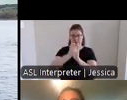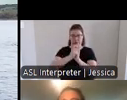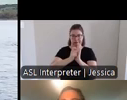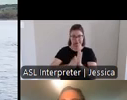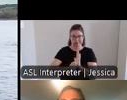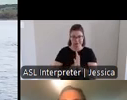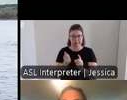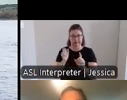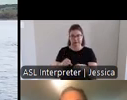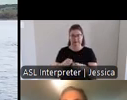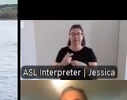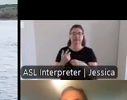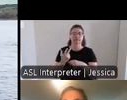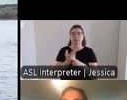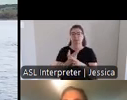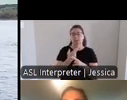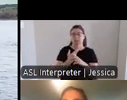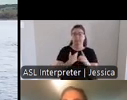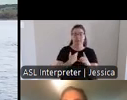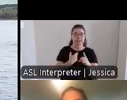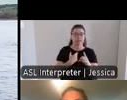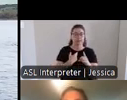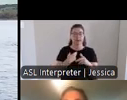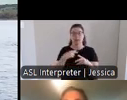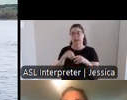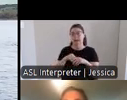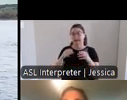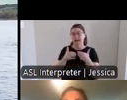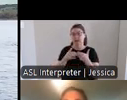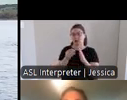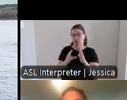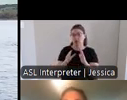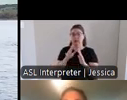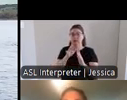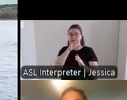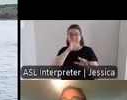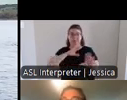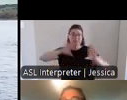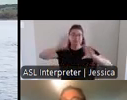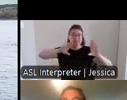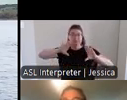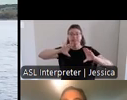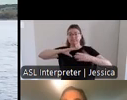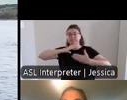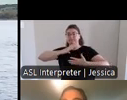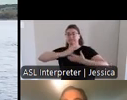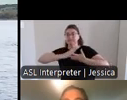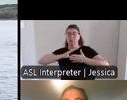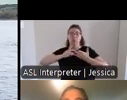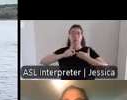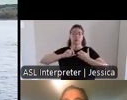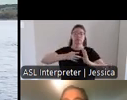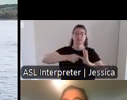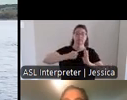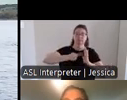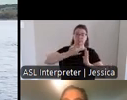Um, I use this as a, um, in-class students can verbally talk or sometimes students prefer to write things down